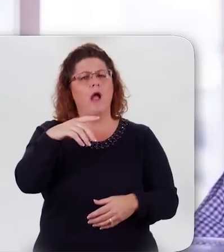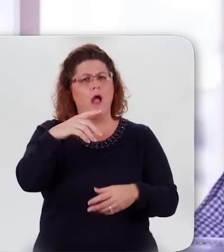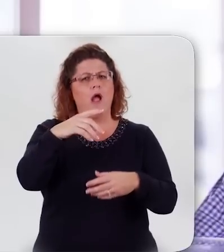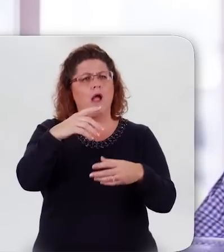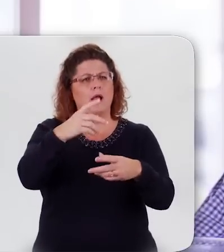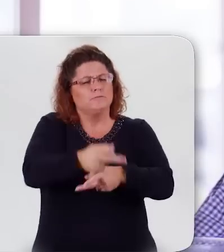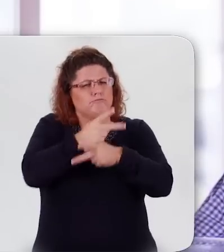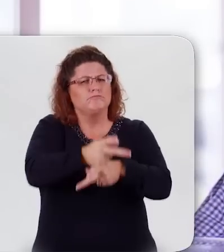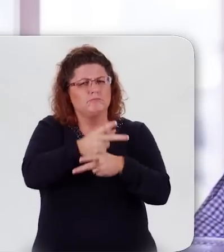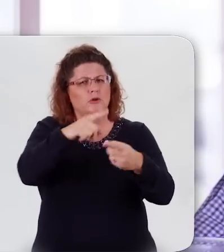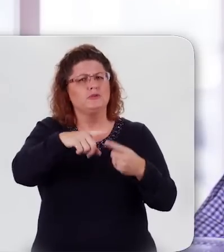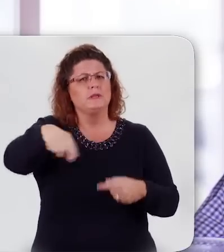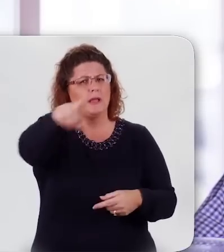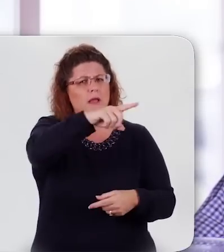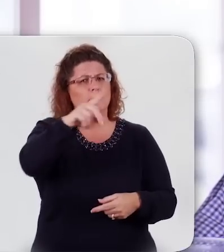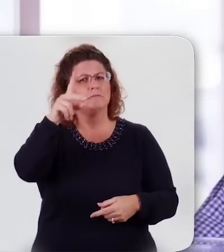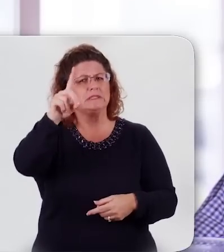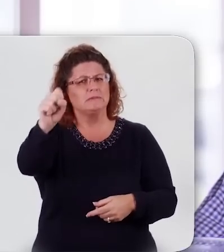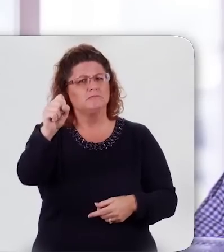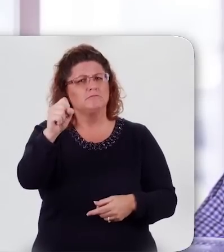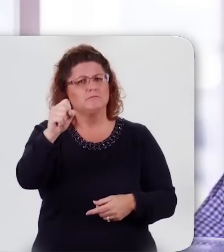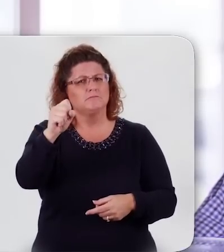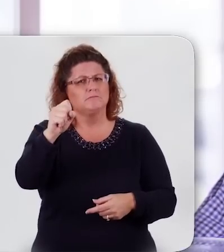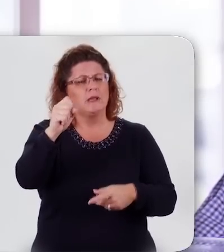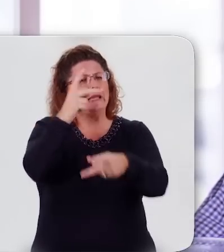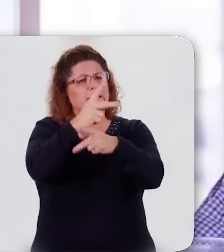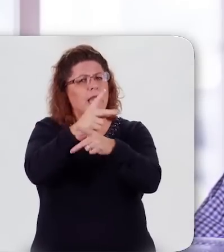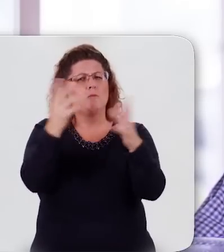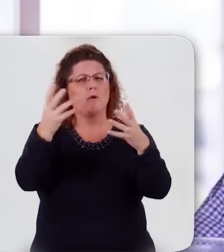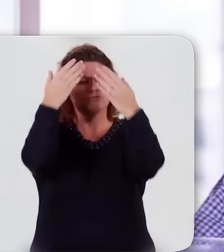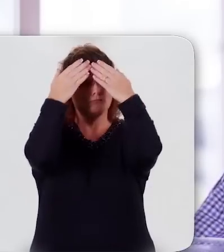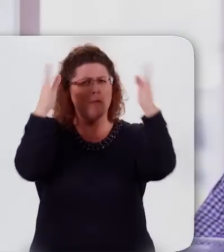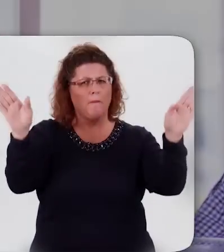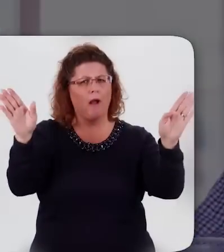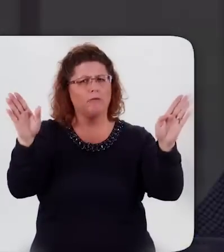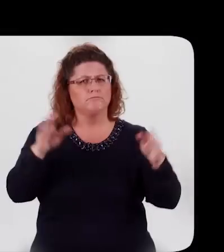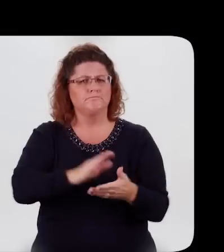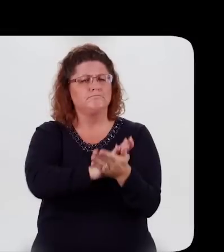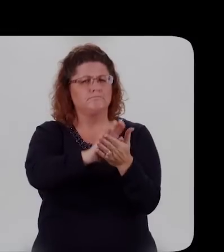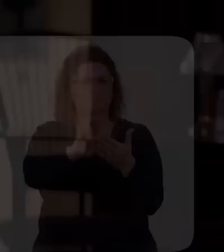to treat the people with disabilities with an open mind.